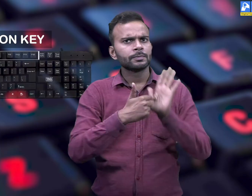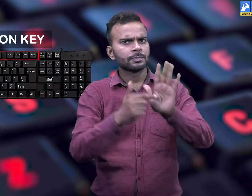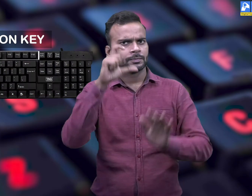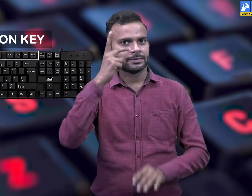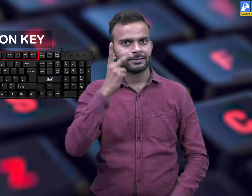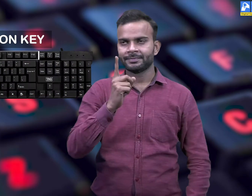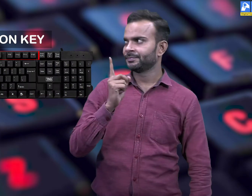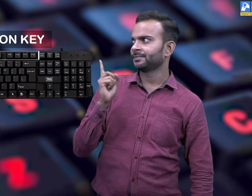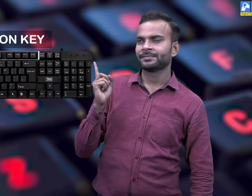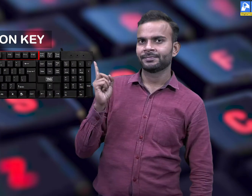You can see that in th is picture.